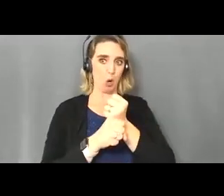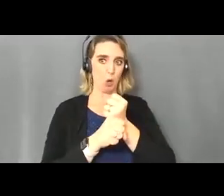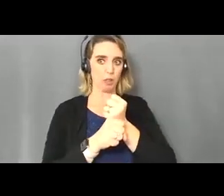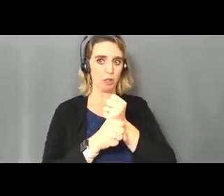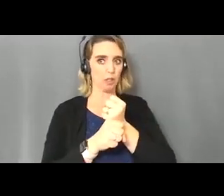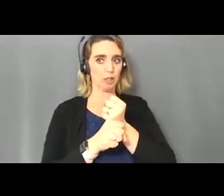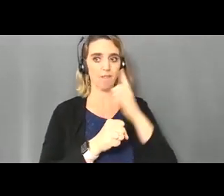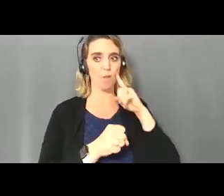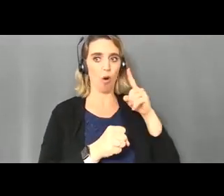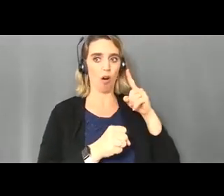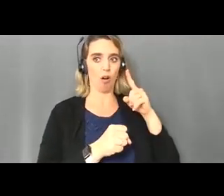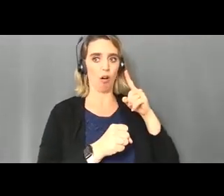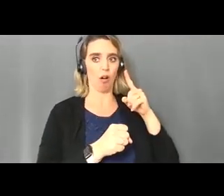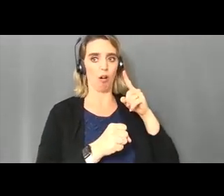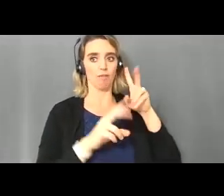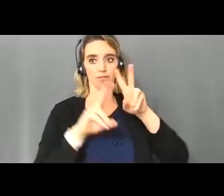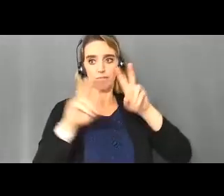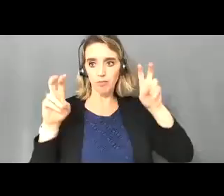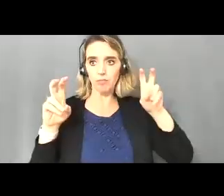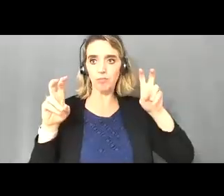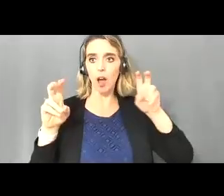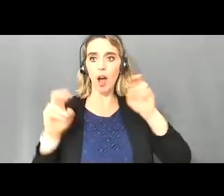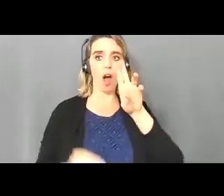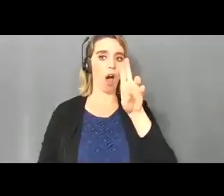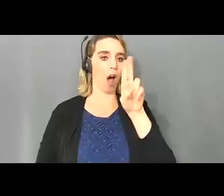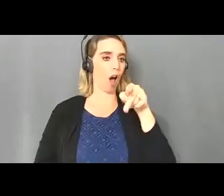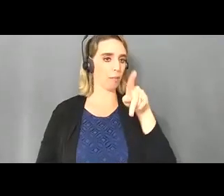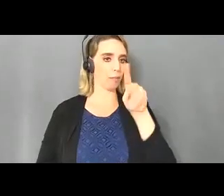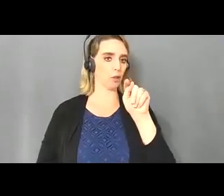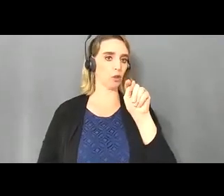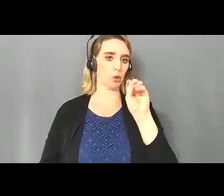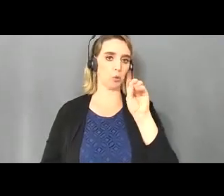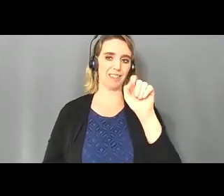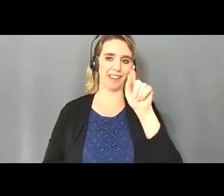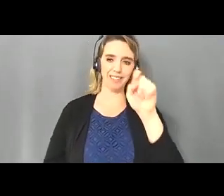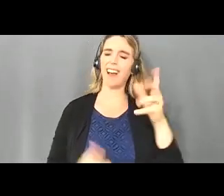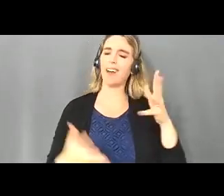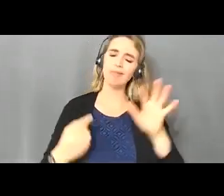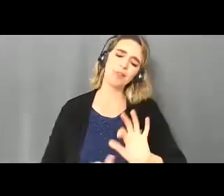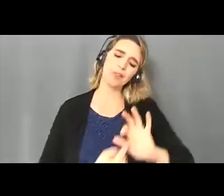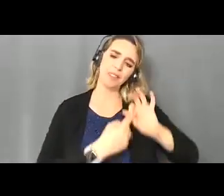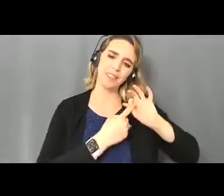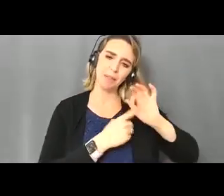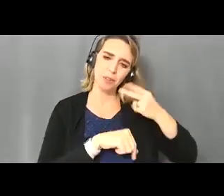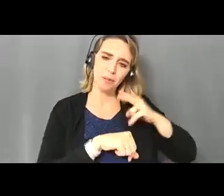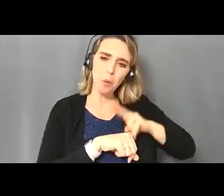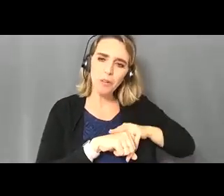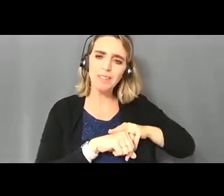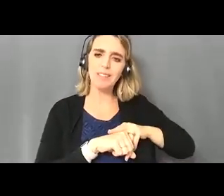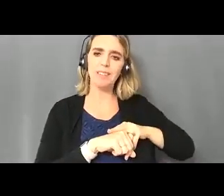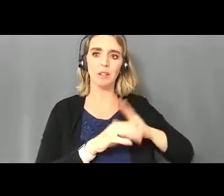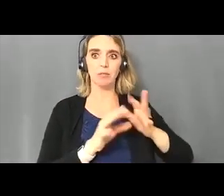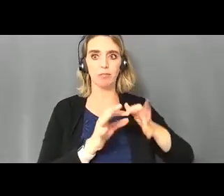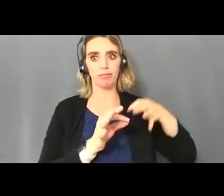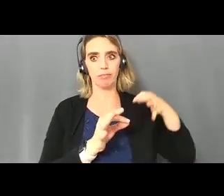for something that's considered "up to date." Now there are absolutely exceptions to that, there's a big lag time in the printed word.